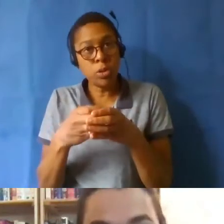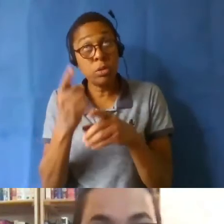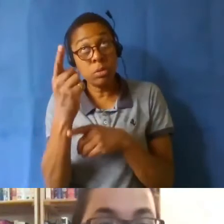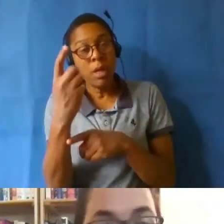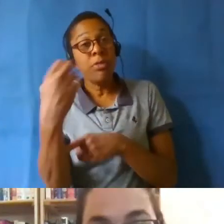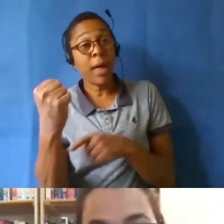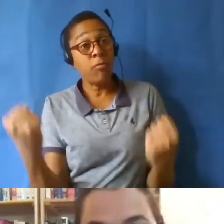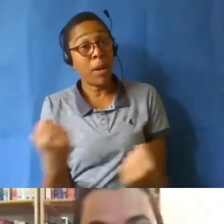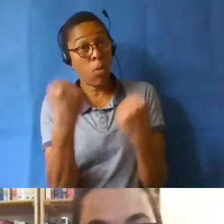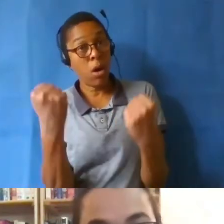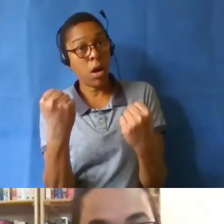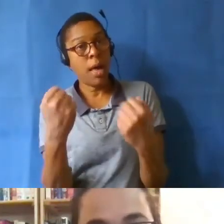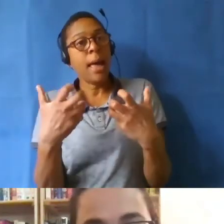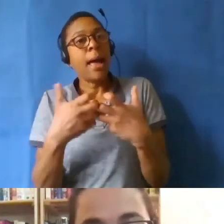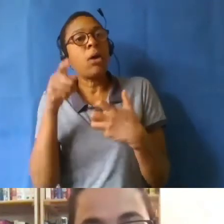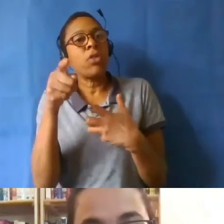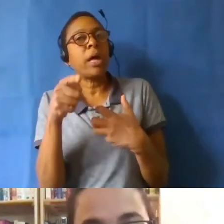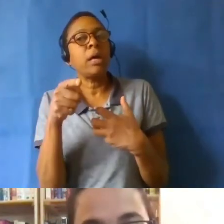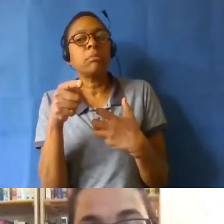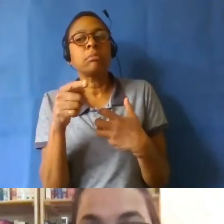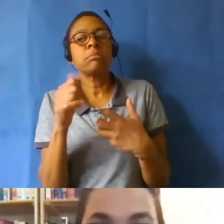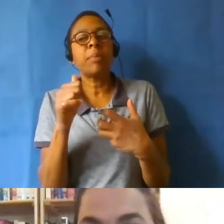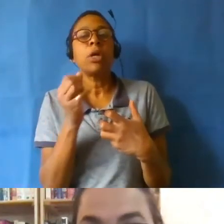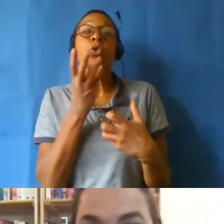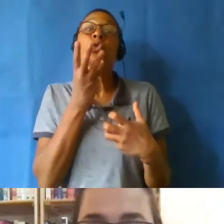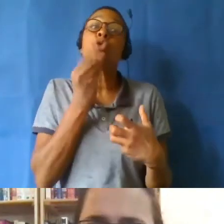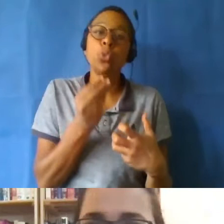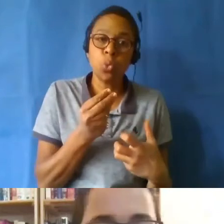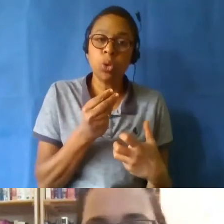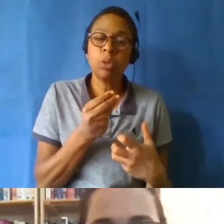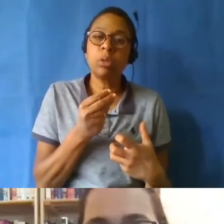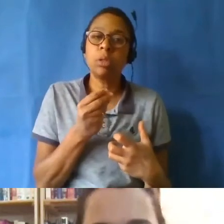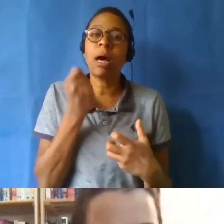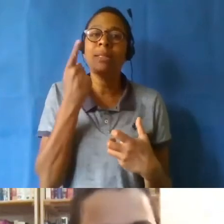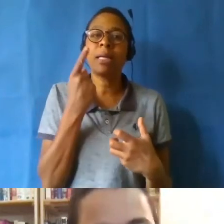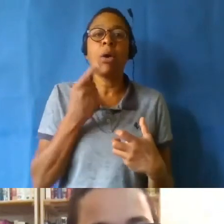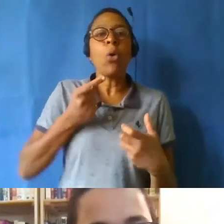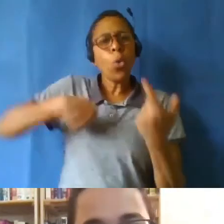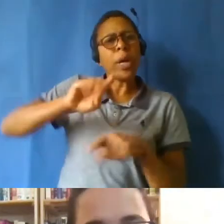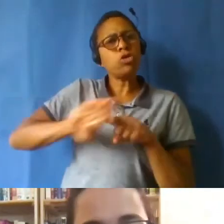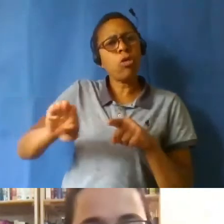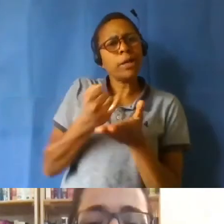the non-western in support of sort of like other fascist claims and so that's